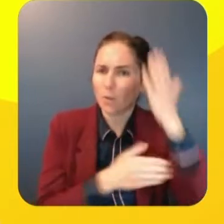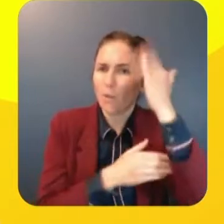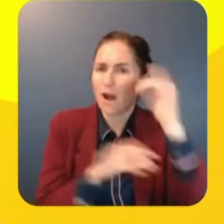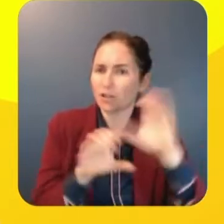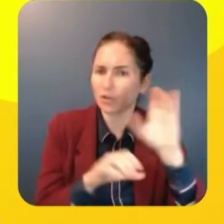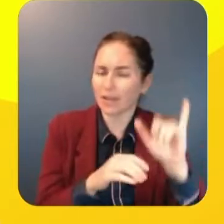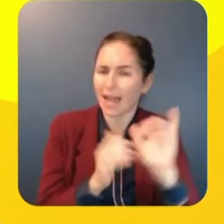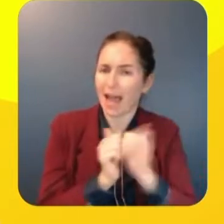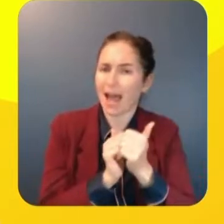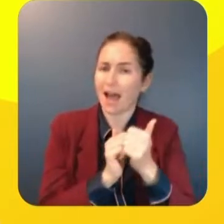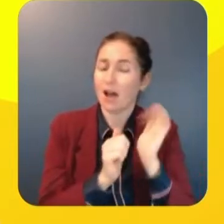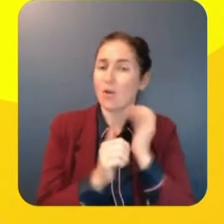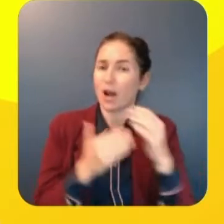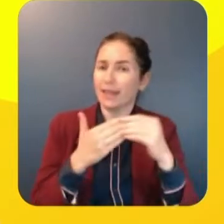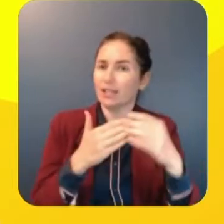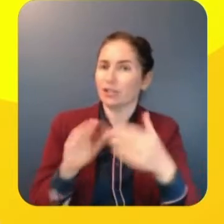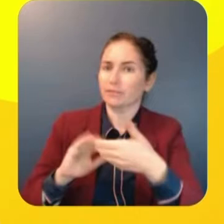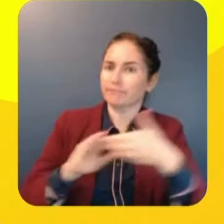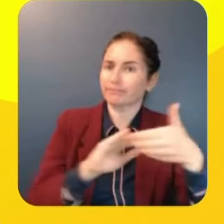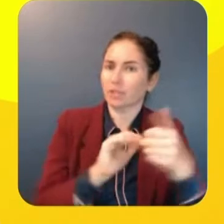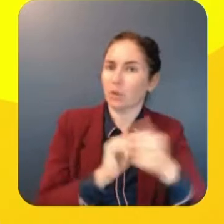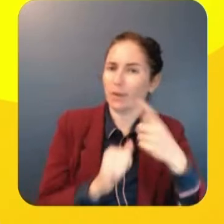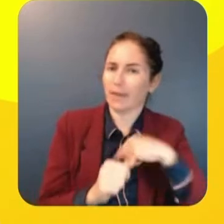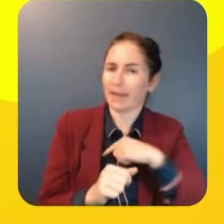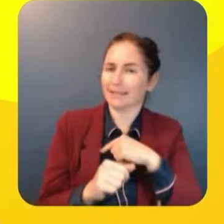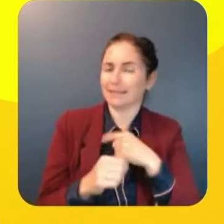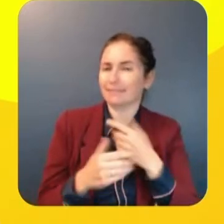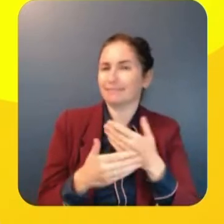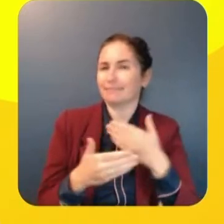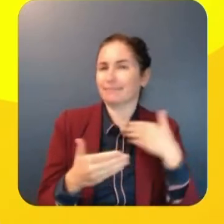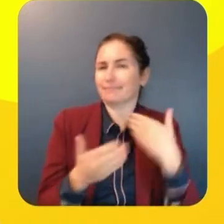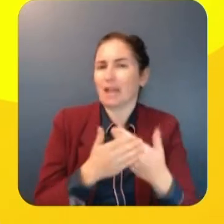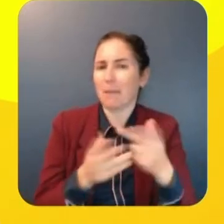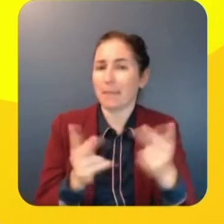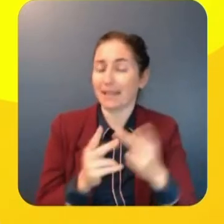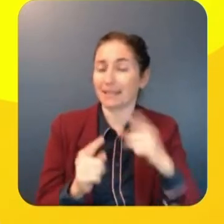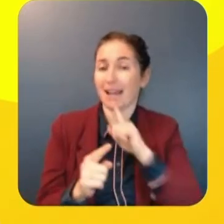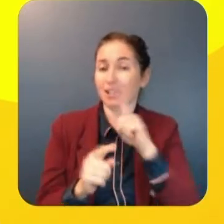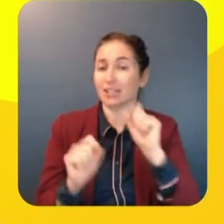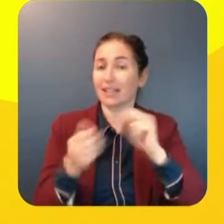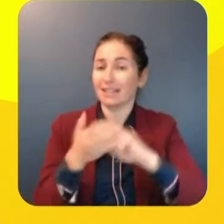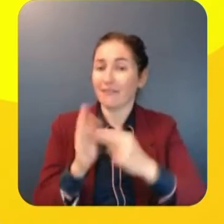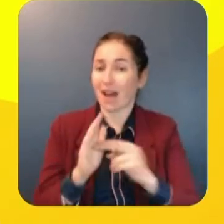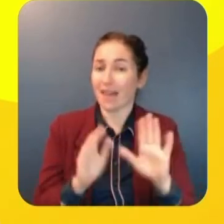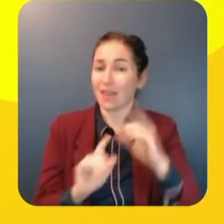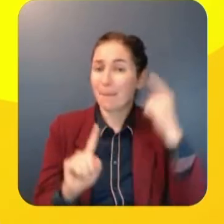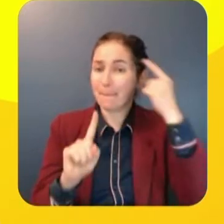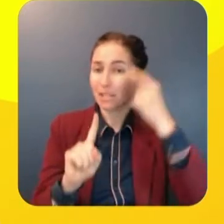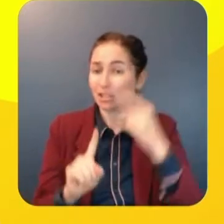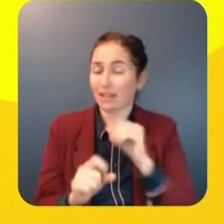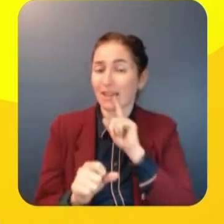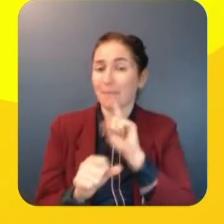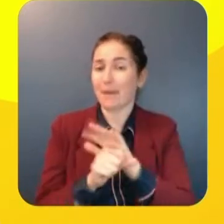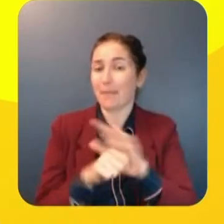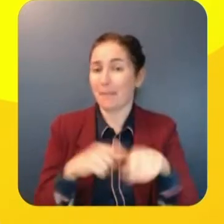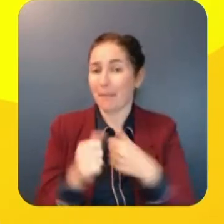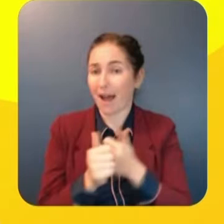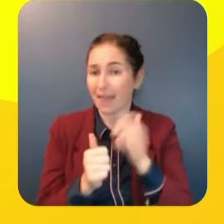on that journey and getting them to a place where they actually define their mission and their commitment behind it. And I think a lot of the time we kind of get to a place where